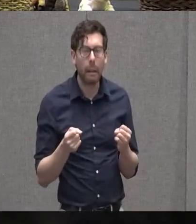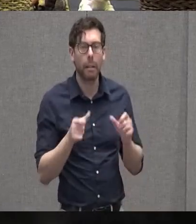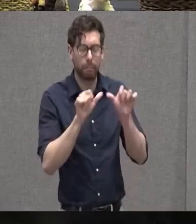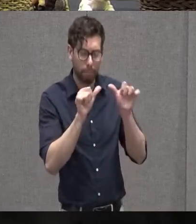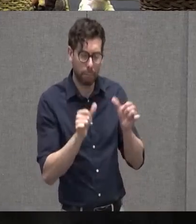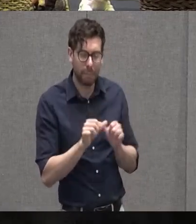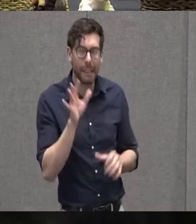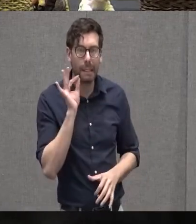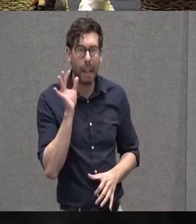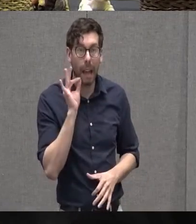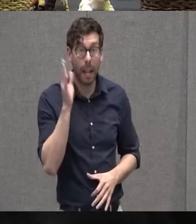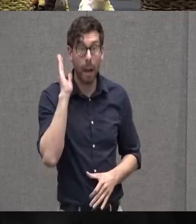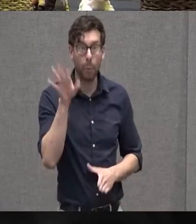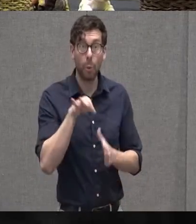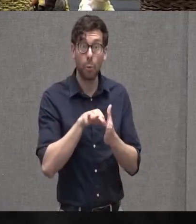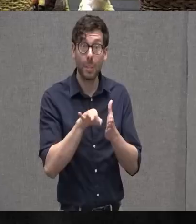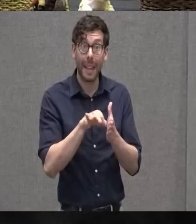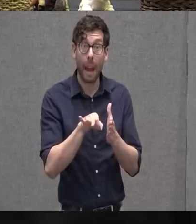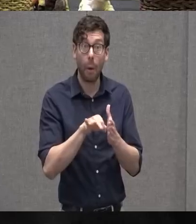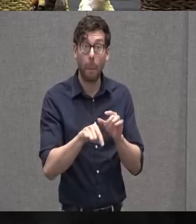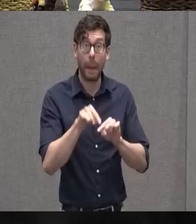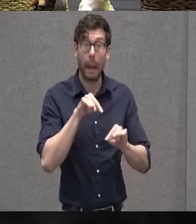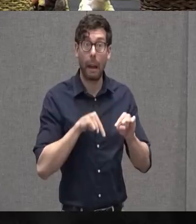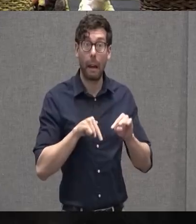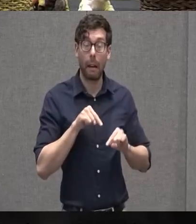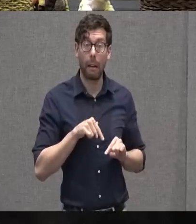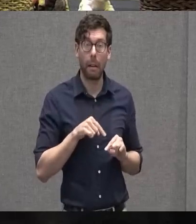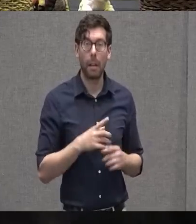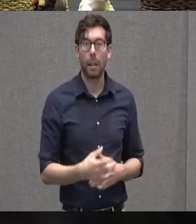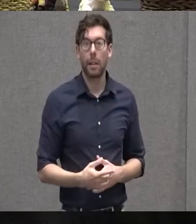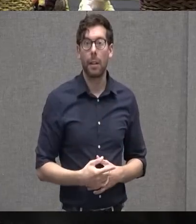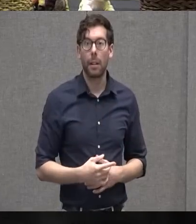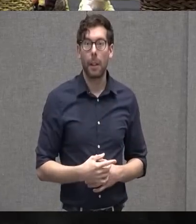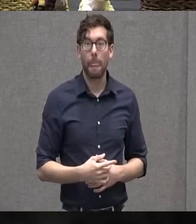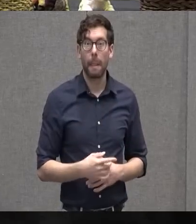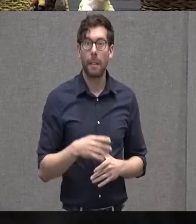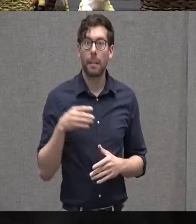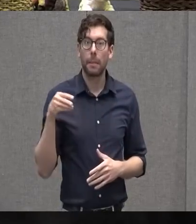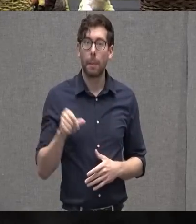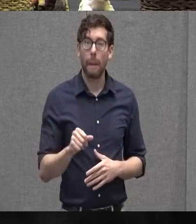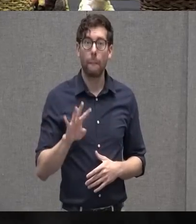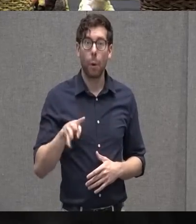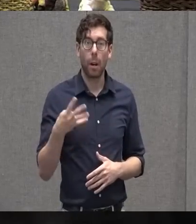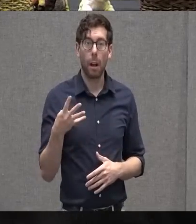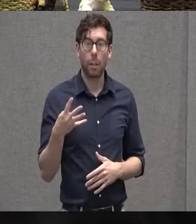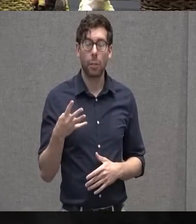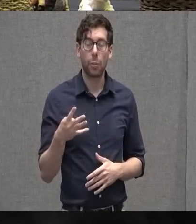Let me try that strategy, so I just spent $4. So I have one, two, three and four.